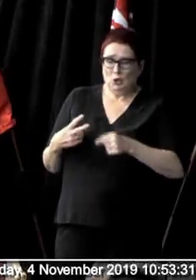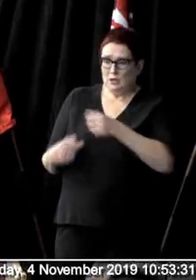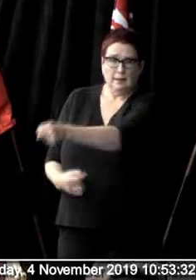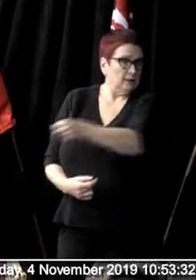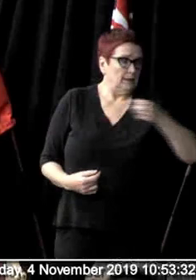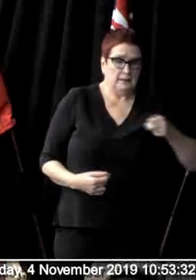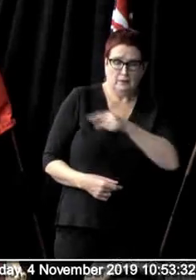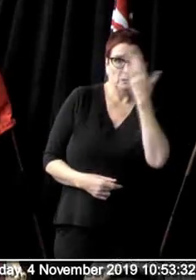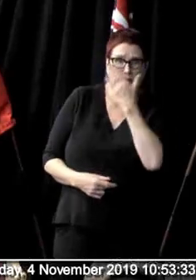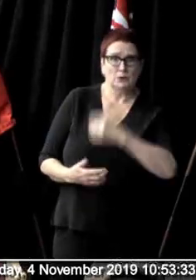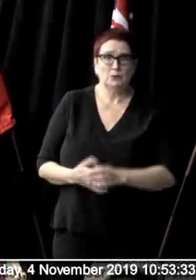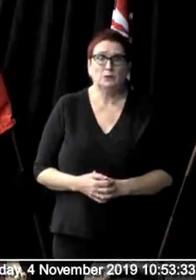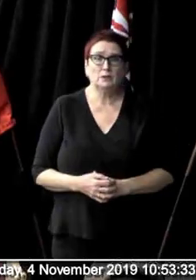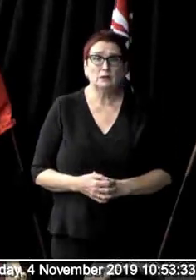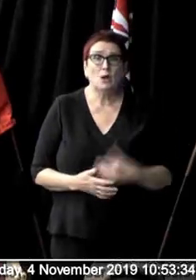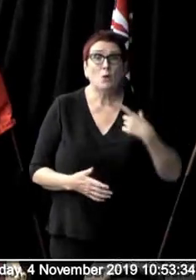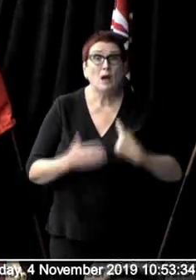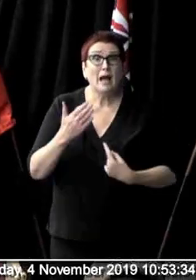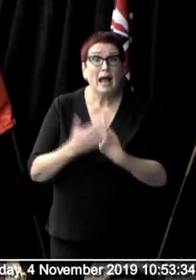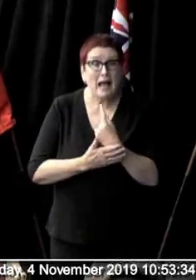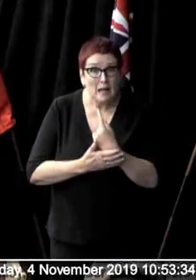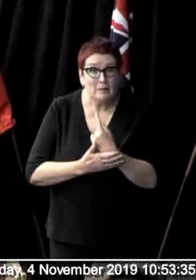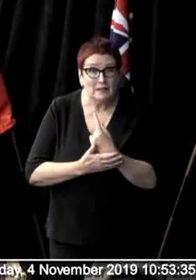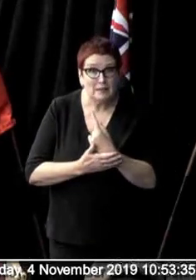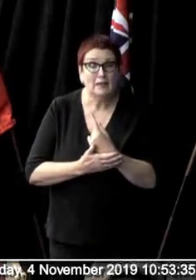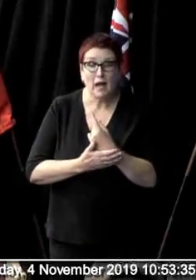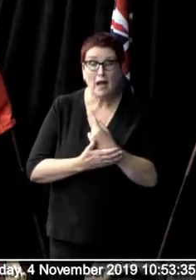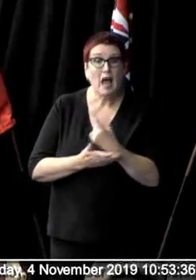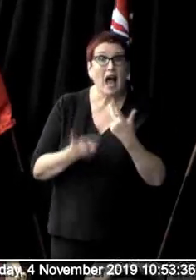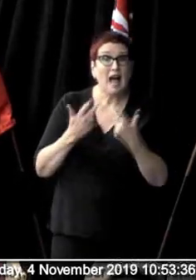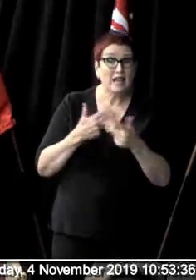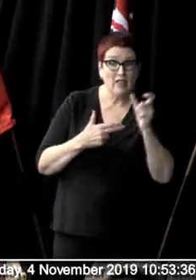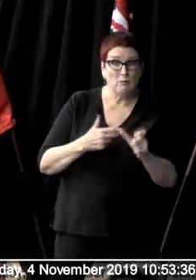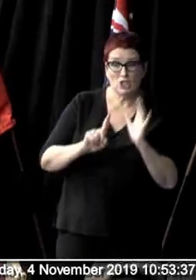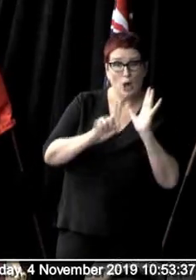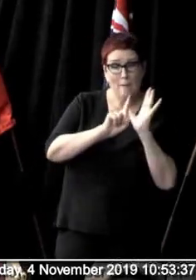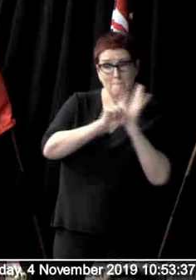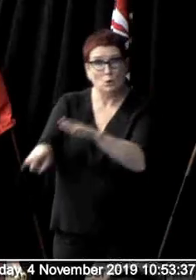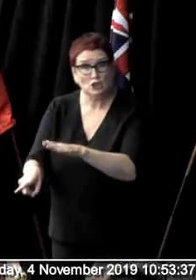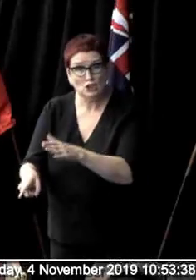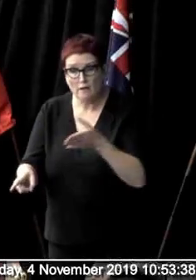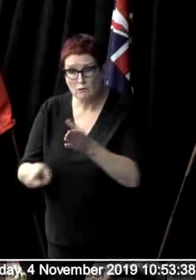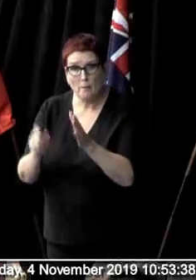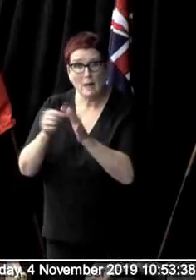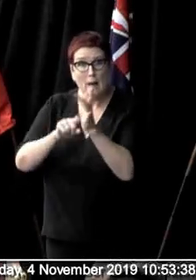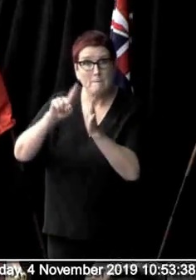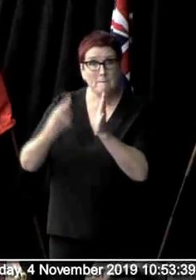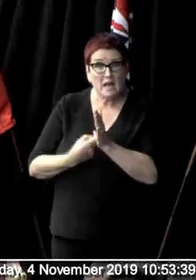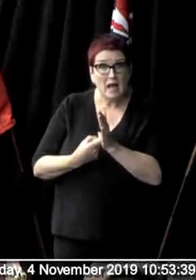that included her being pushed off a pier and hiding in a garbage bin to escape taunting.